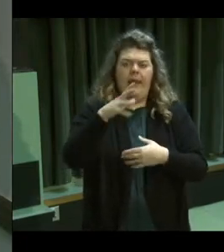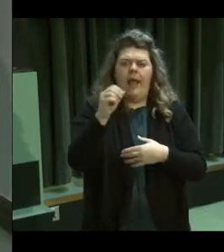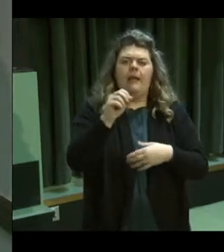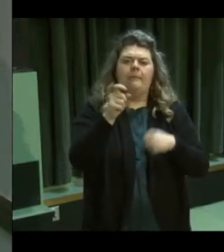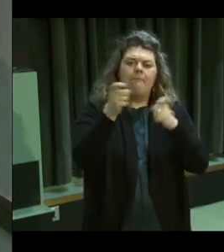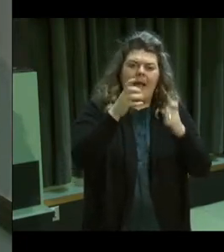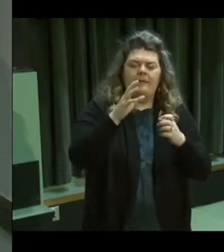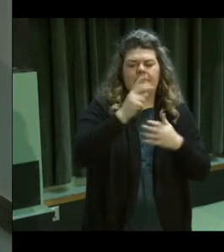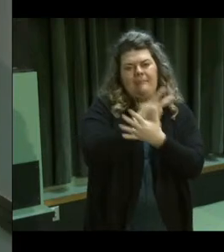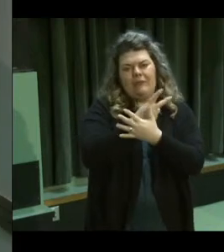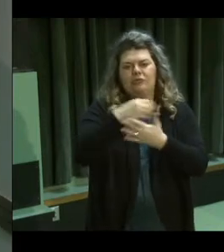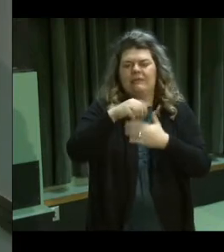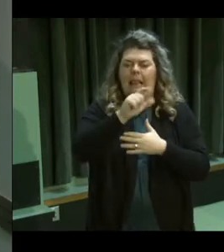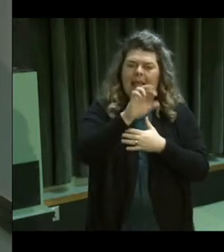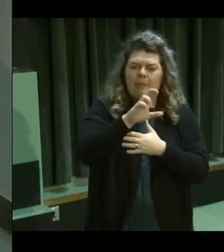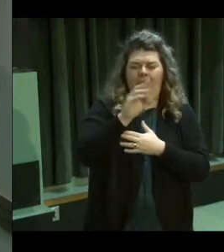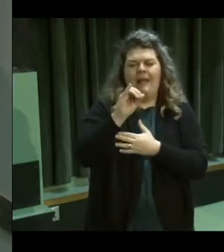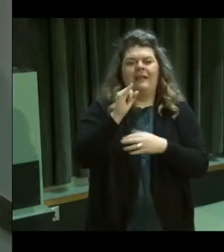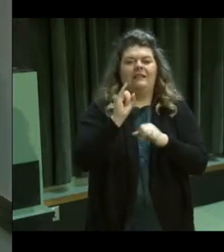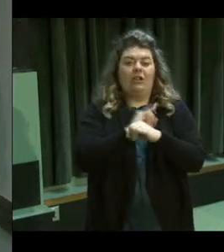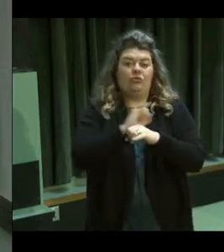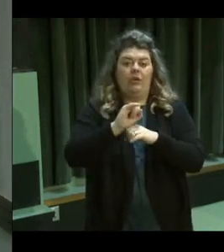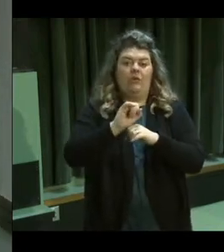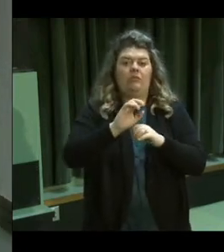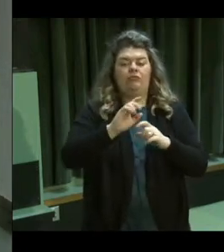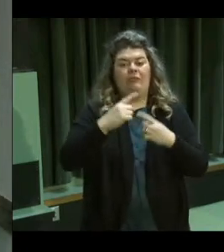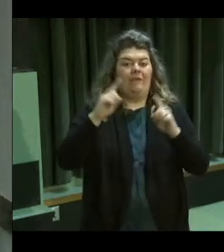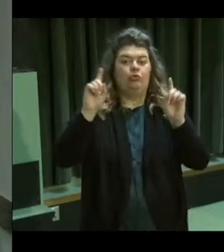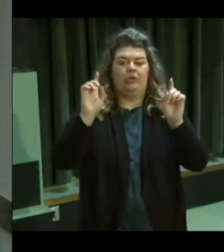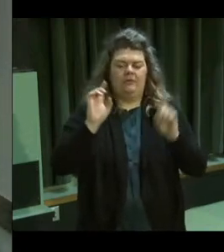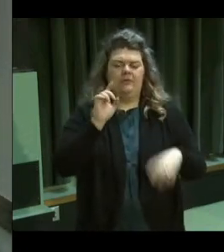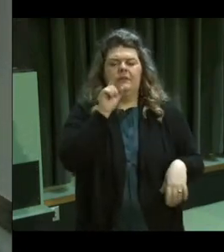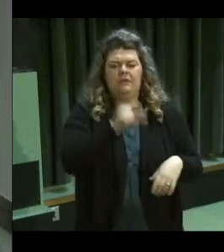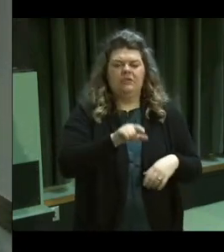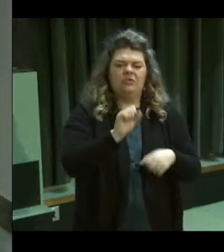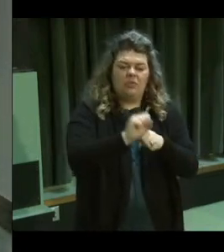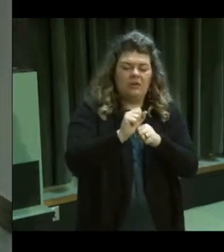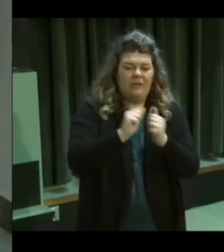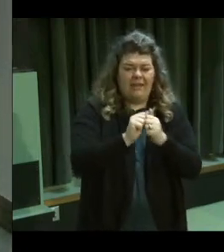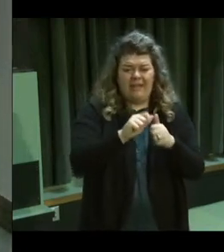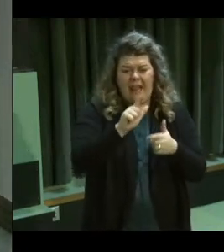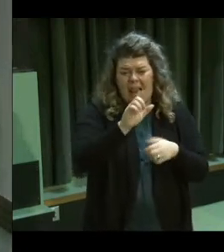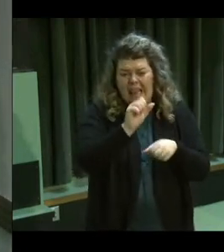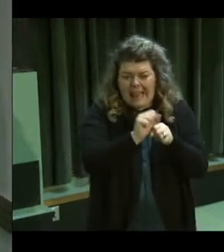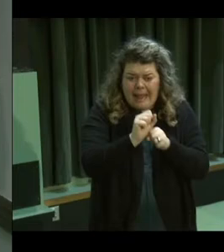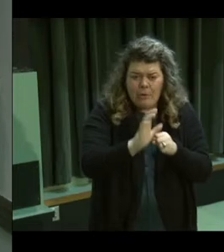in Labor and Industrial Relations. She's an activist for